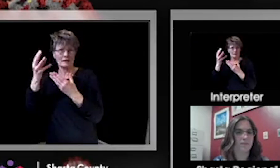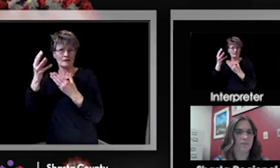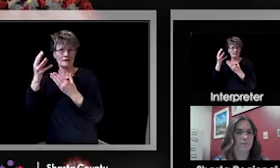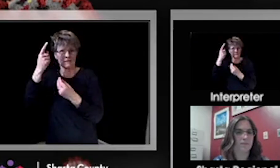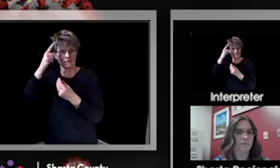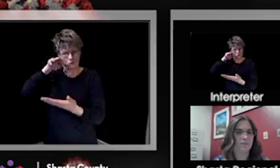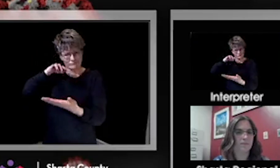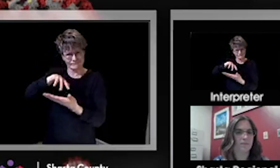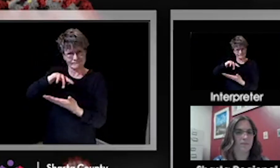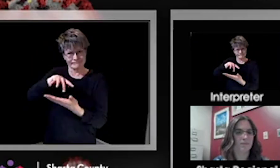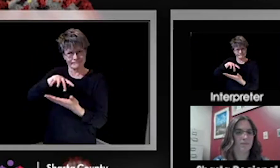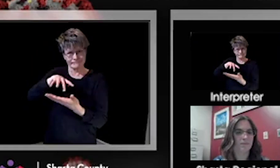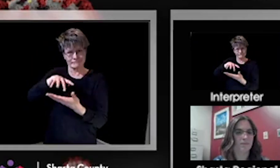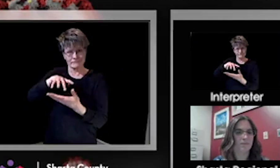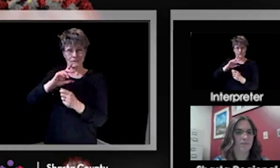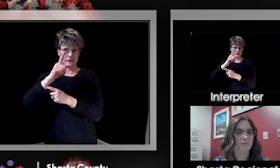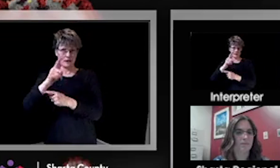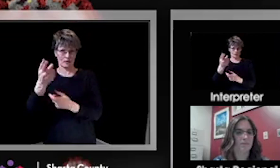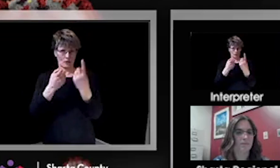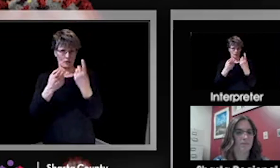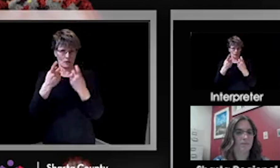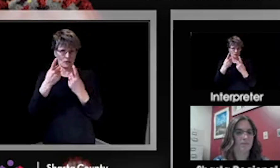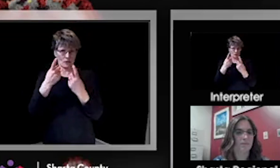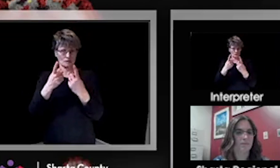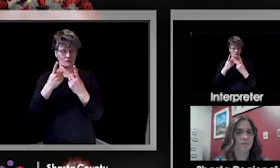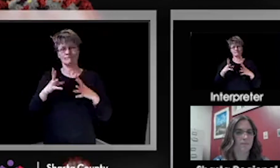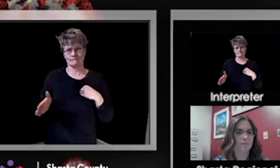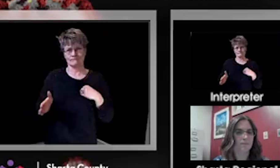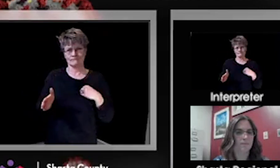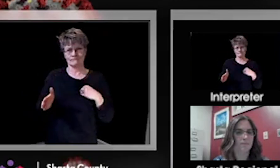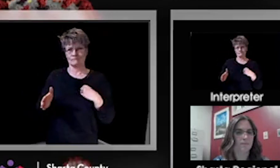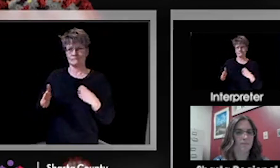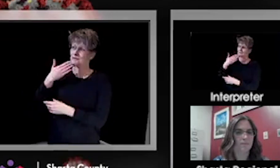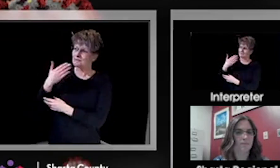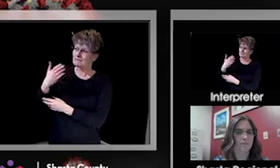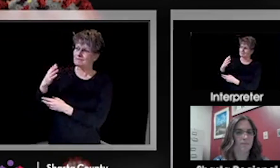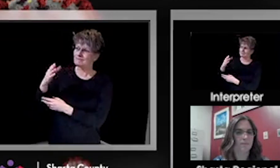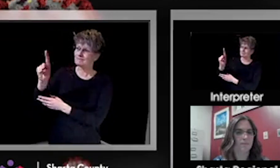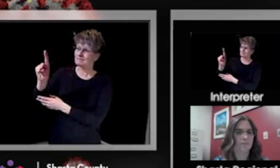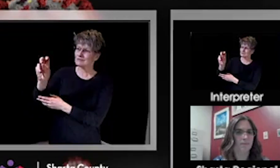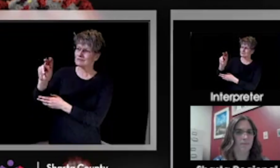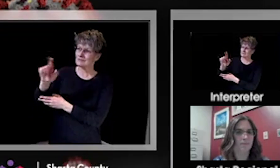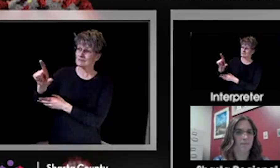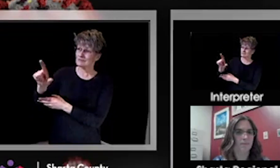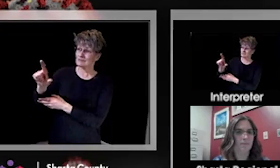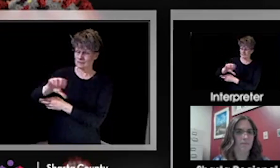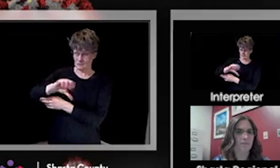Thank you, Donnell. Did any of our other administrators have questions before we go to the hospital